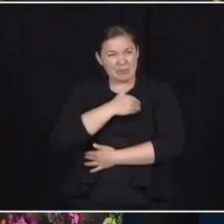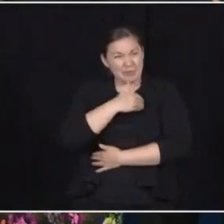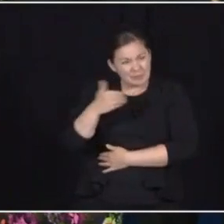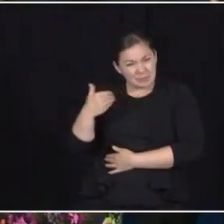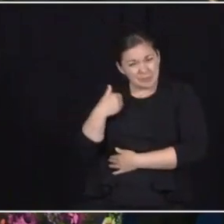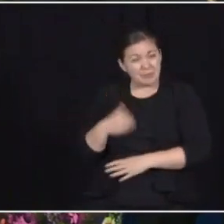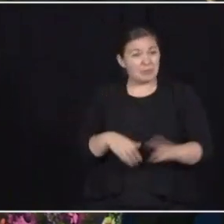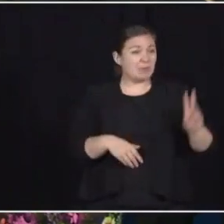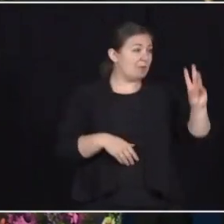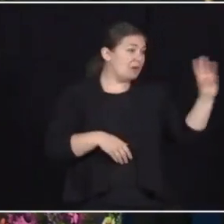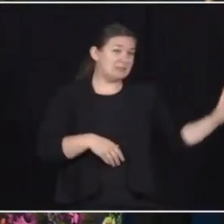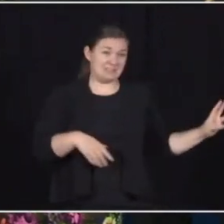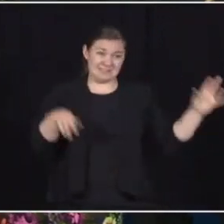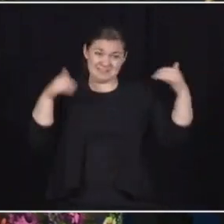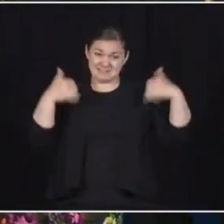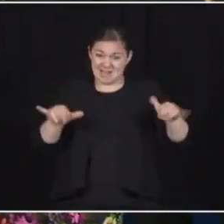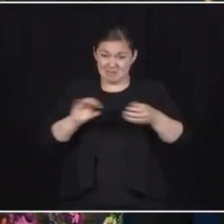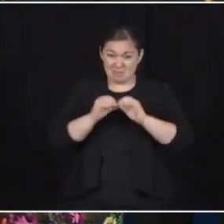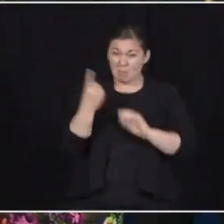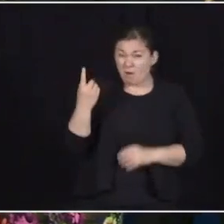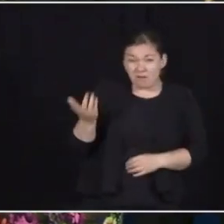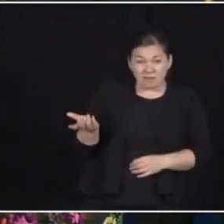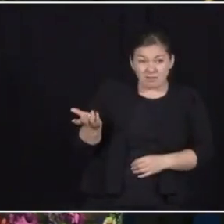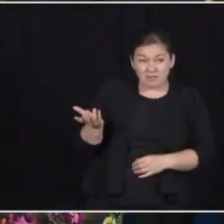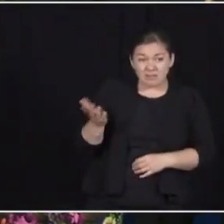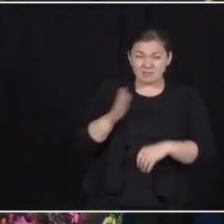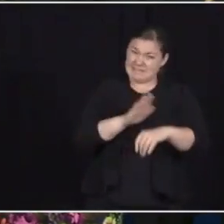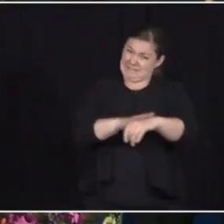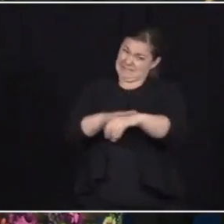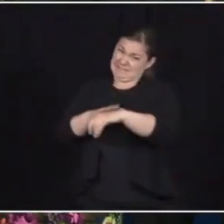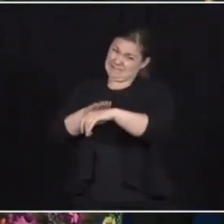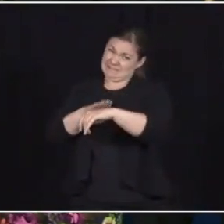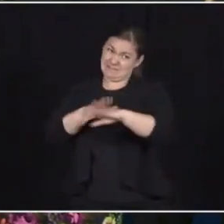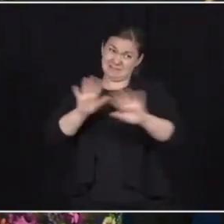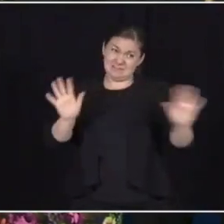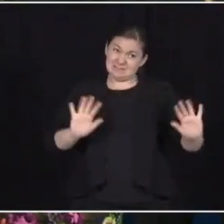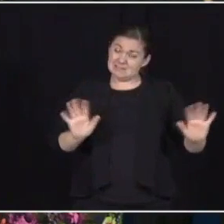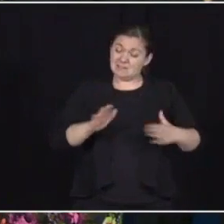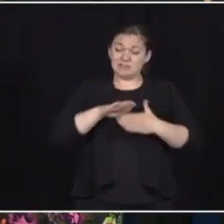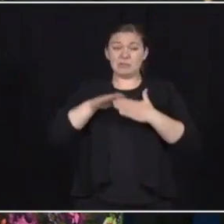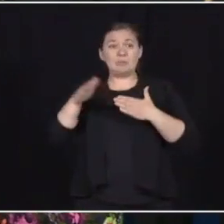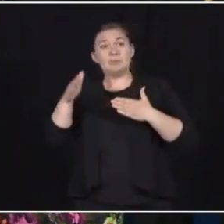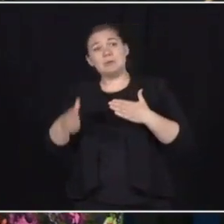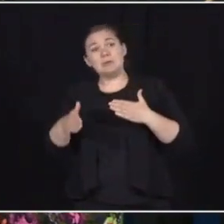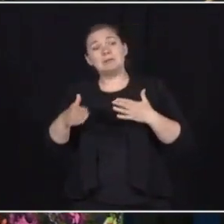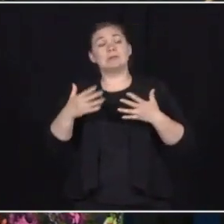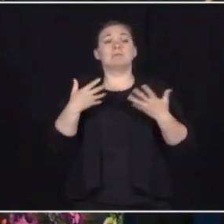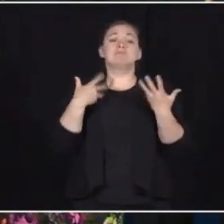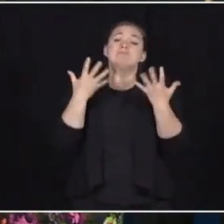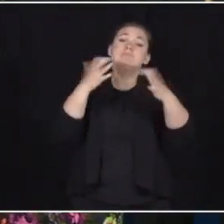What is your advice to folks that are in Toronto, in Windsor, and some of these areas that are still in stage I?